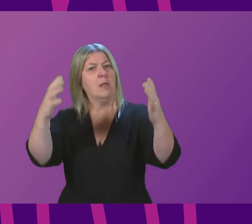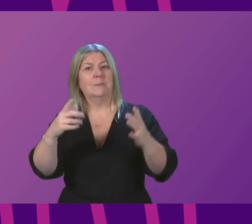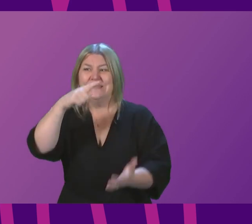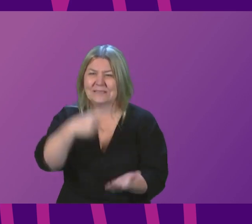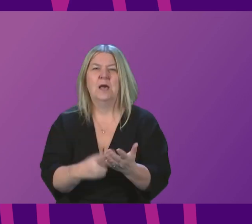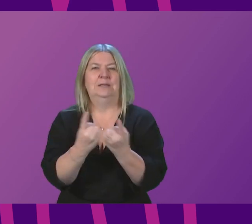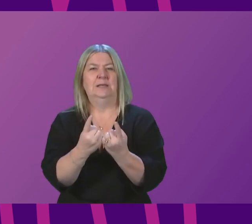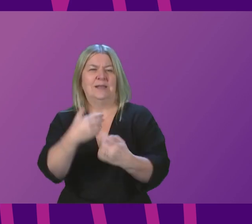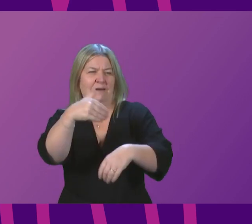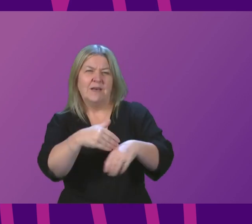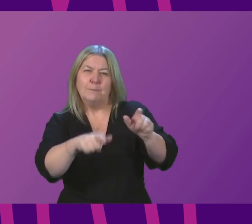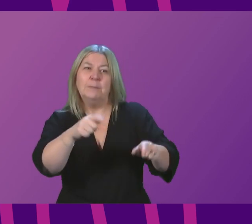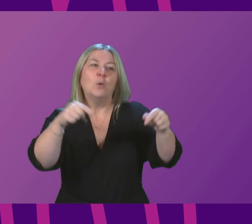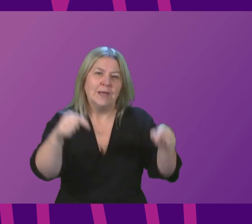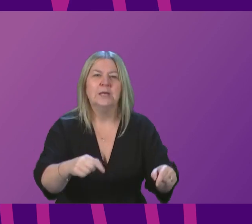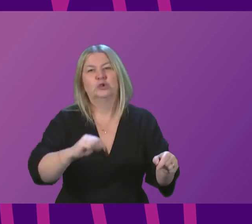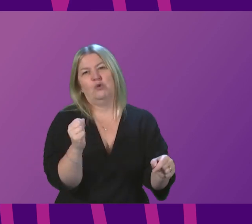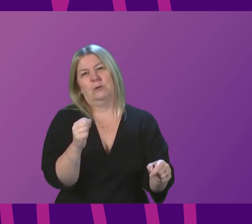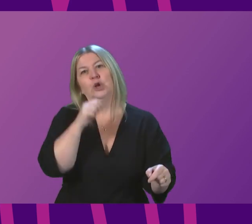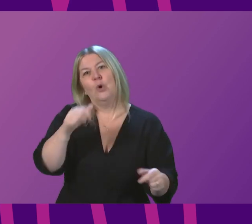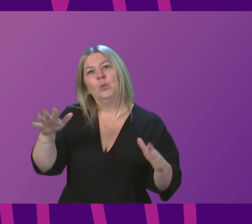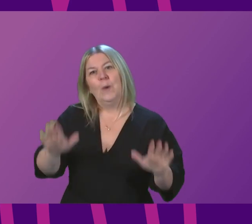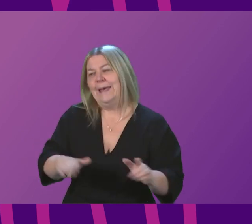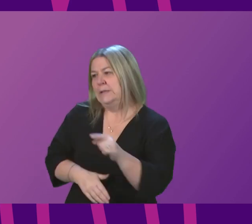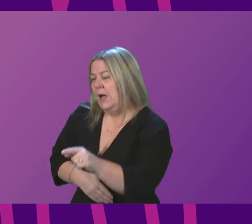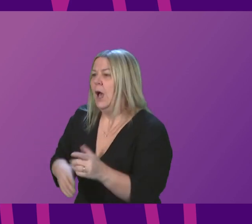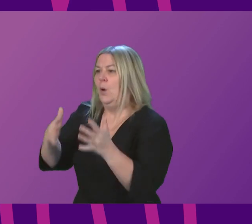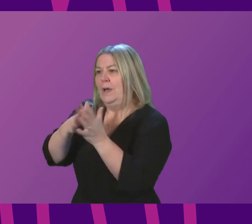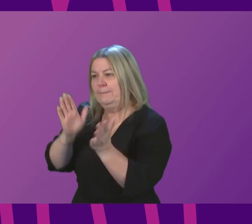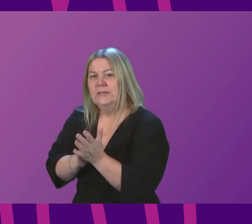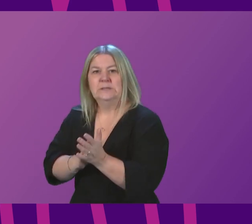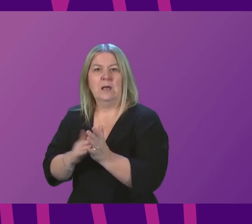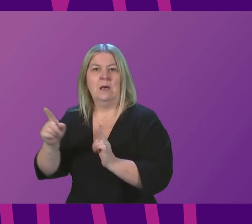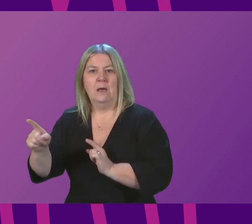country and not constantly have to hope that a Prime Minister who everybody in the chamber,